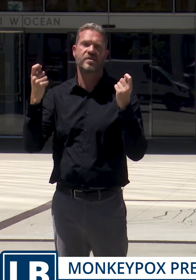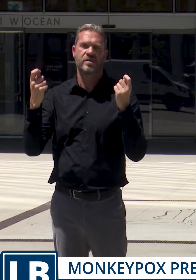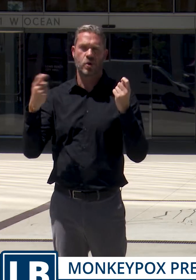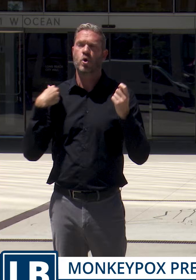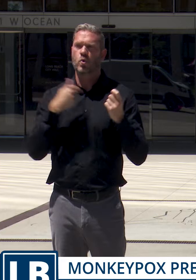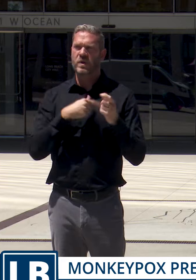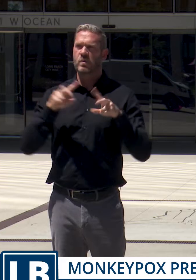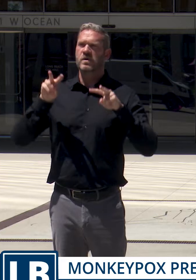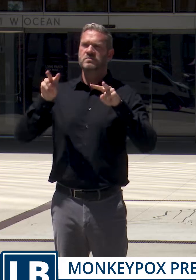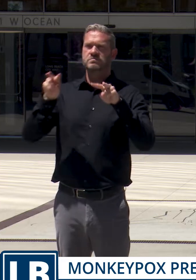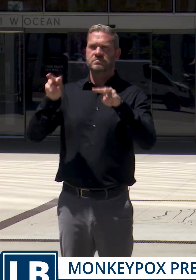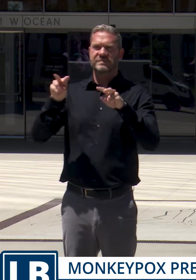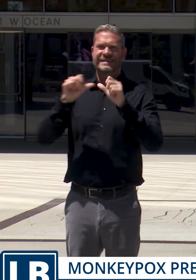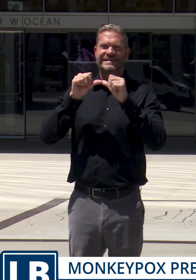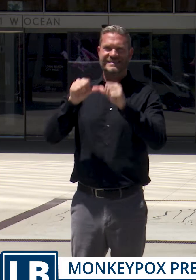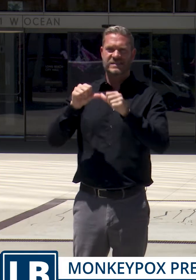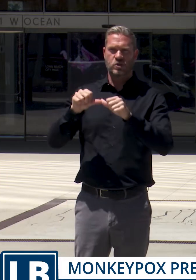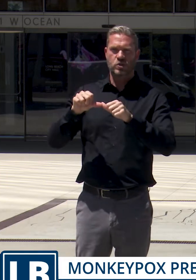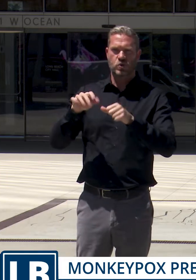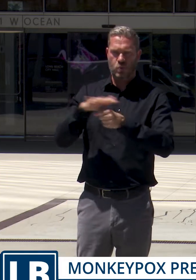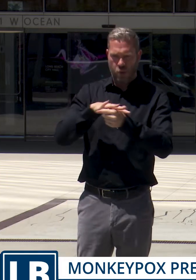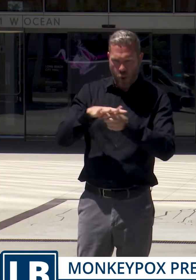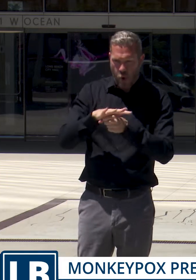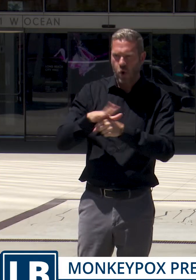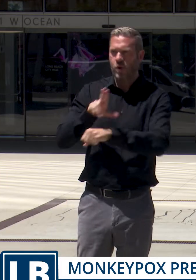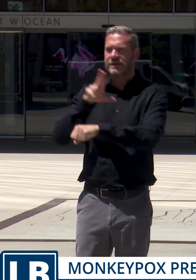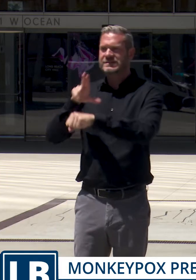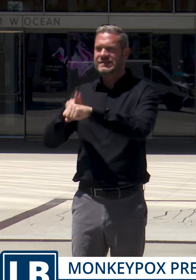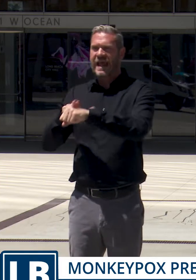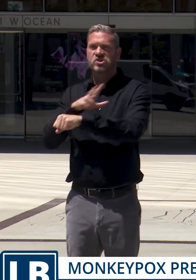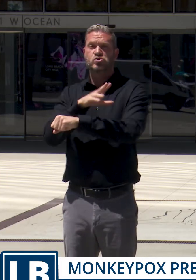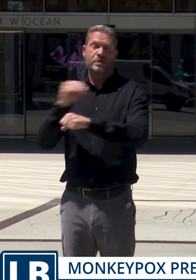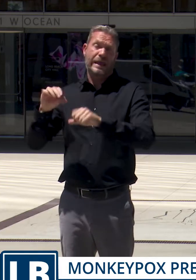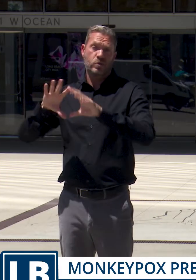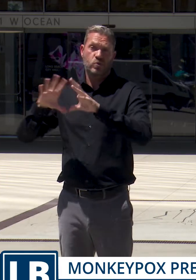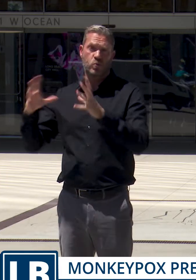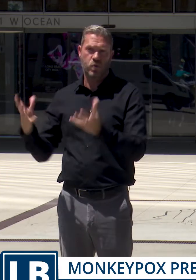and around the world as always we utilize data to ensure that we are making proactive